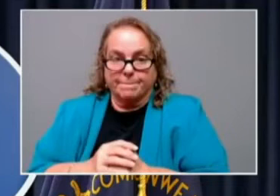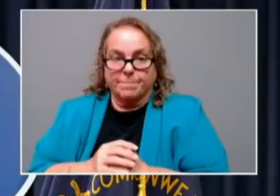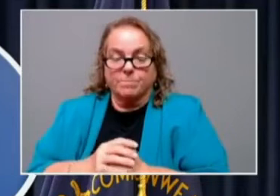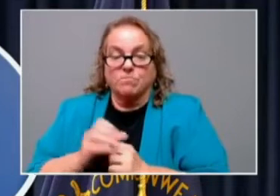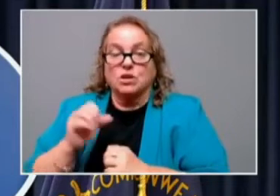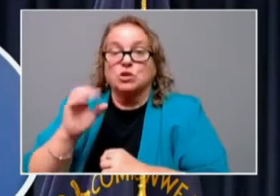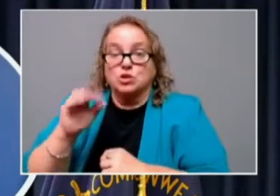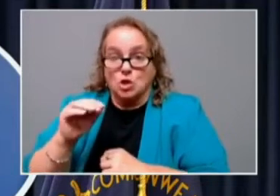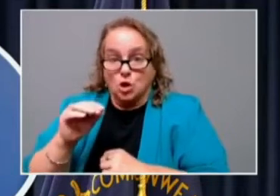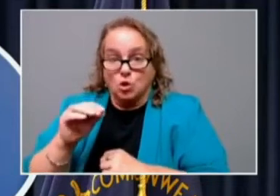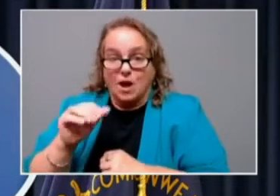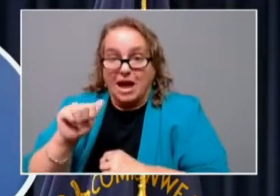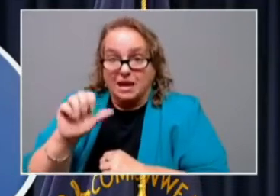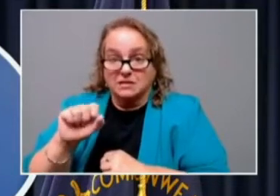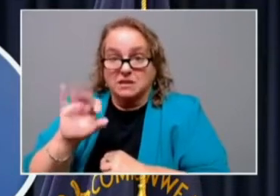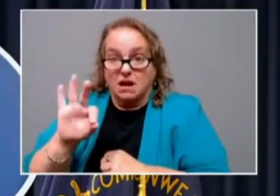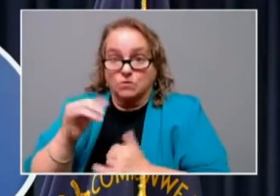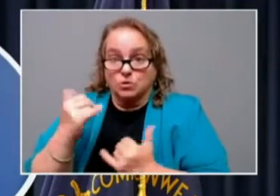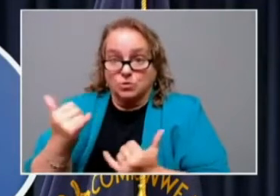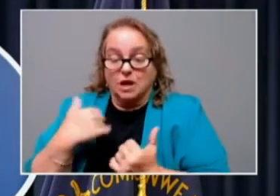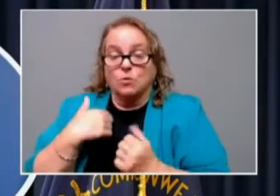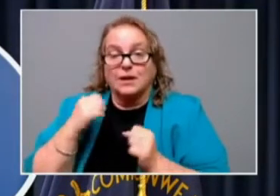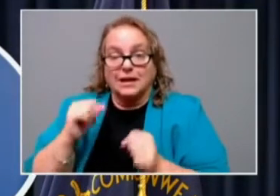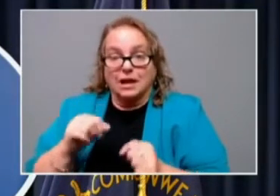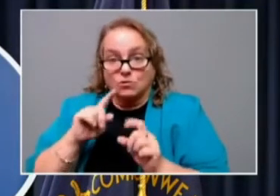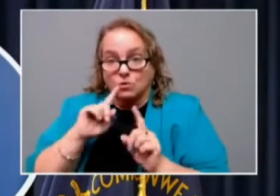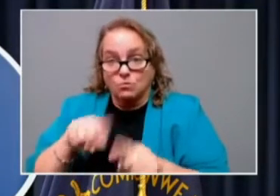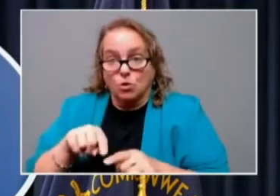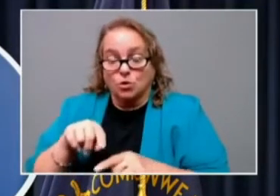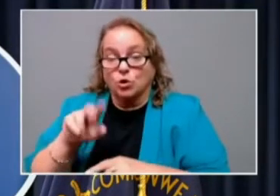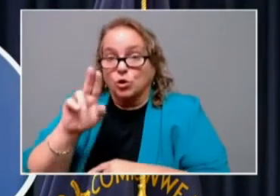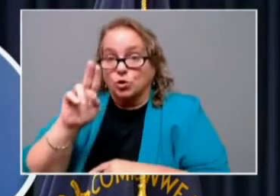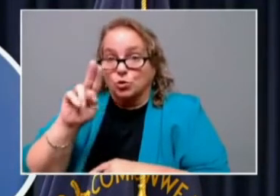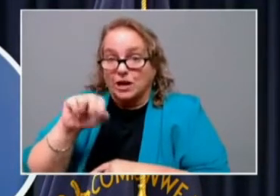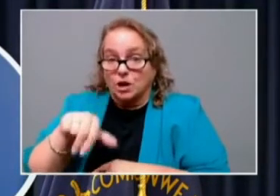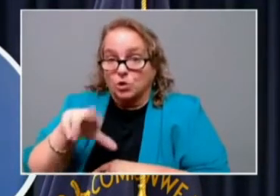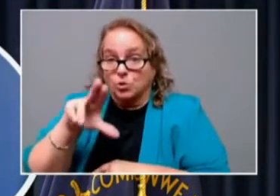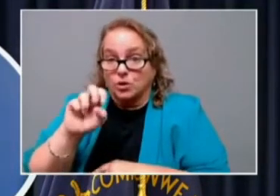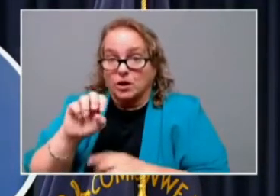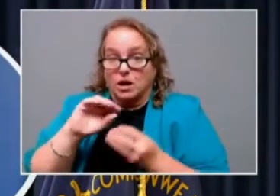today we can report the unique number of Kentucky ins That have gotten at